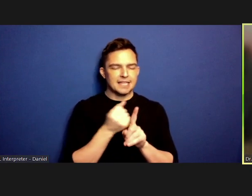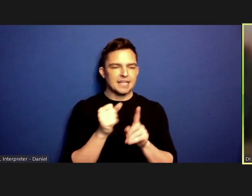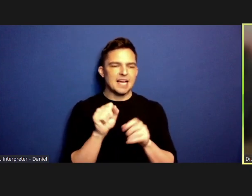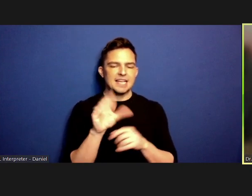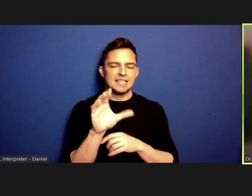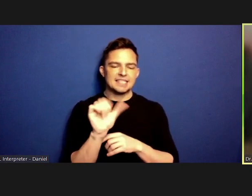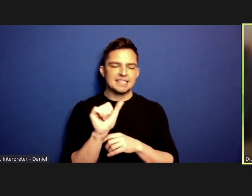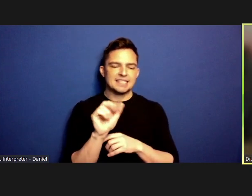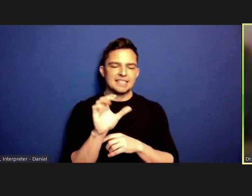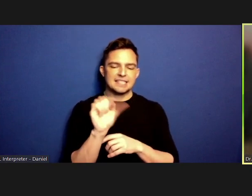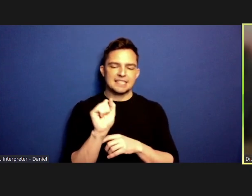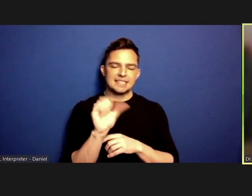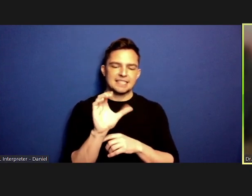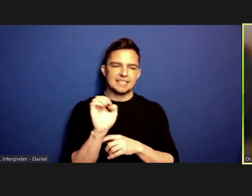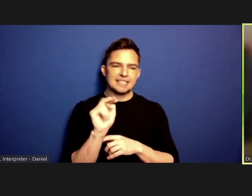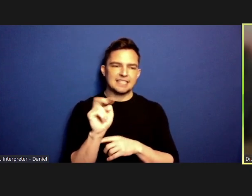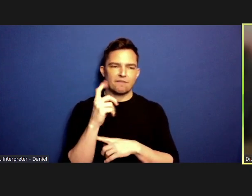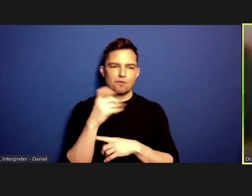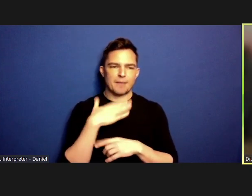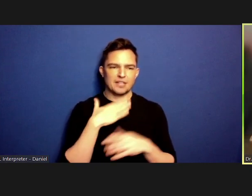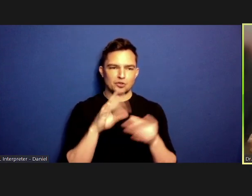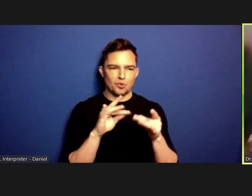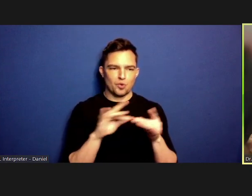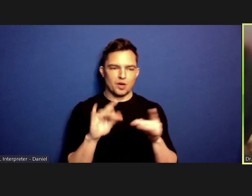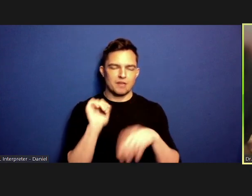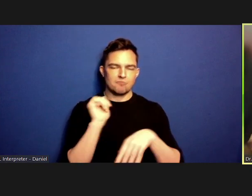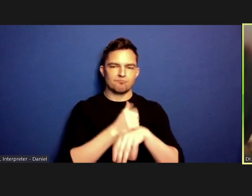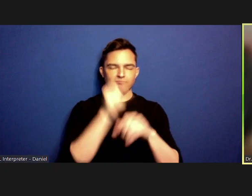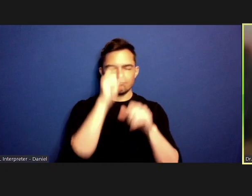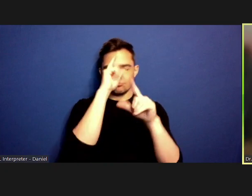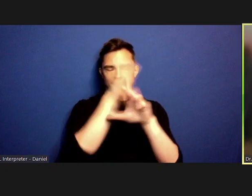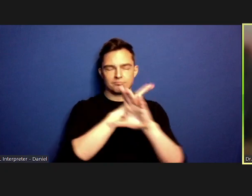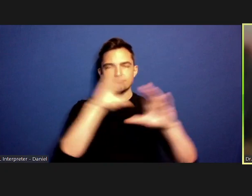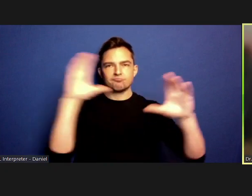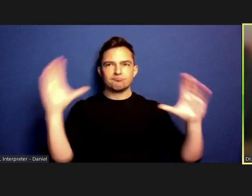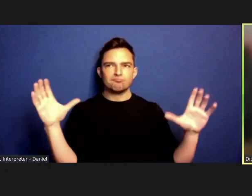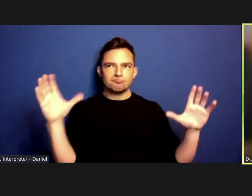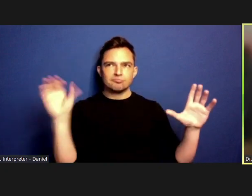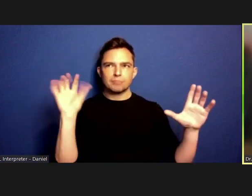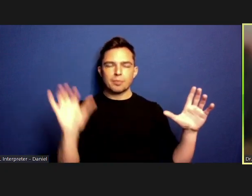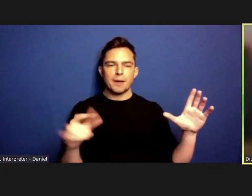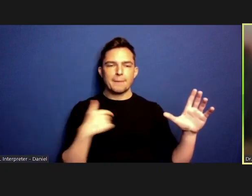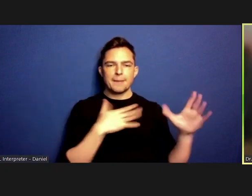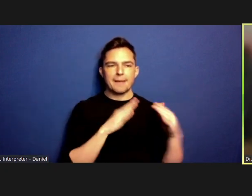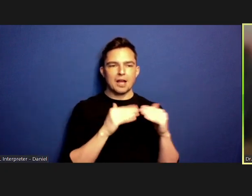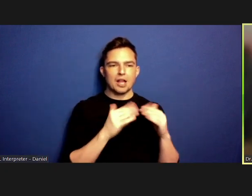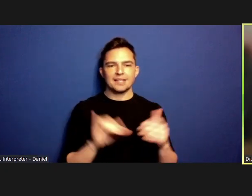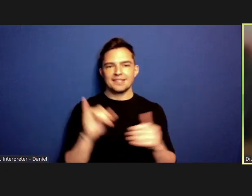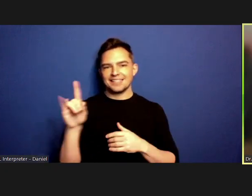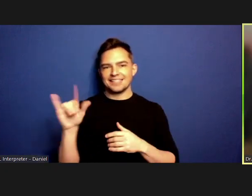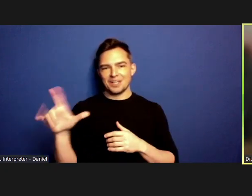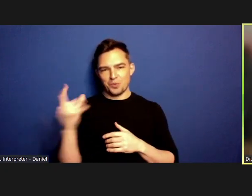for my story here where I along with some of my colleagues Idil was one of them. We